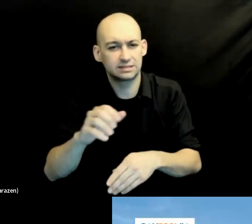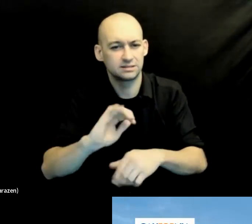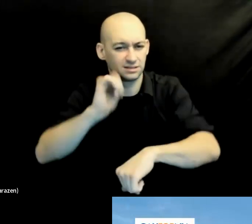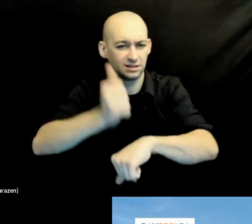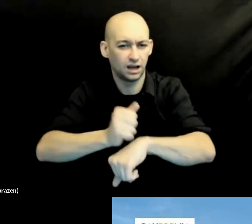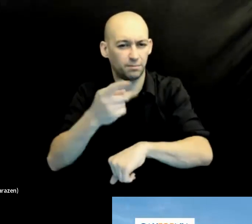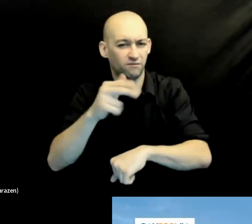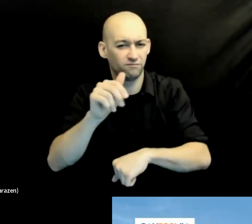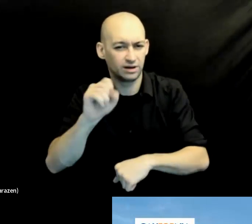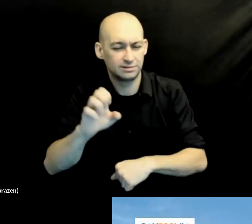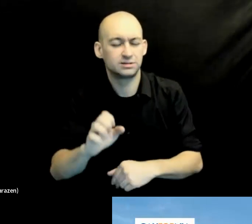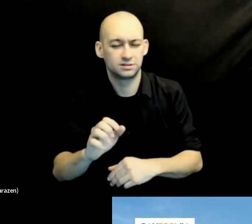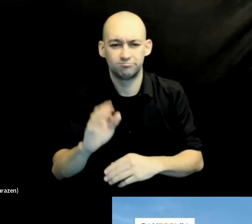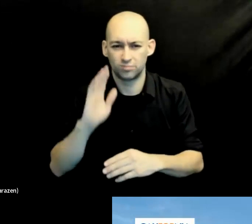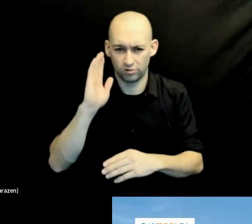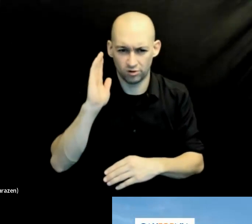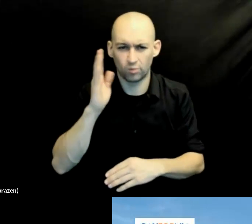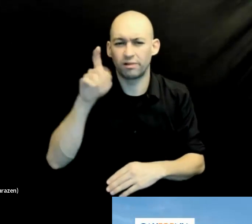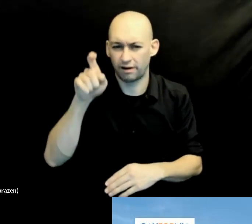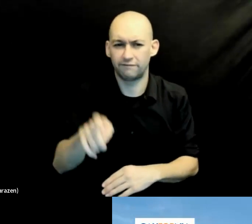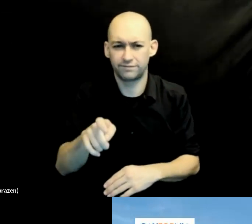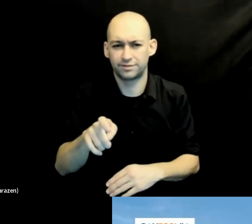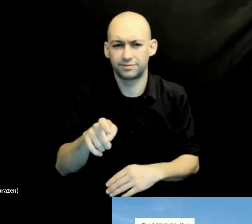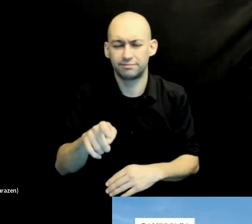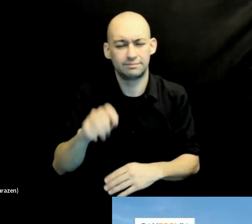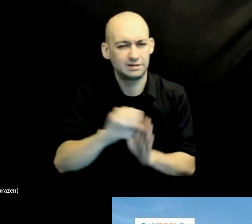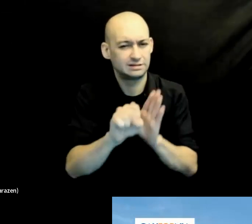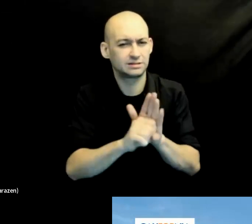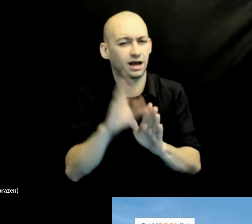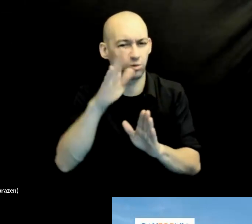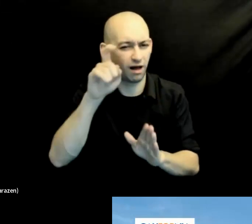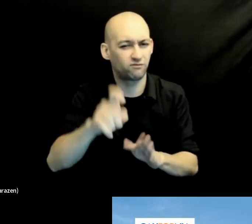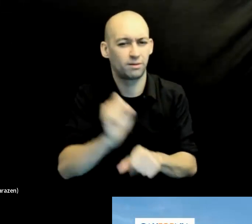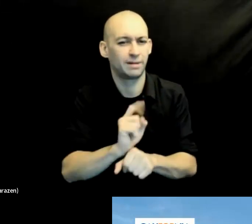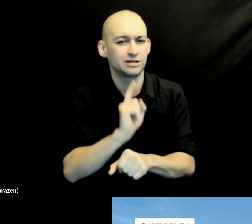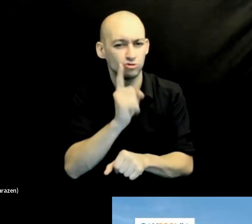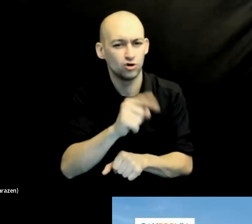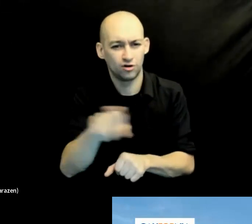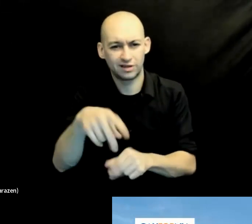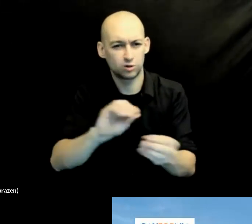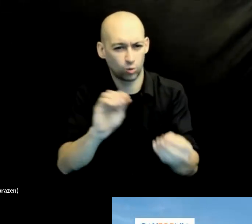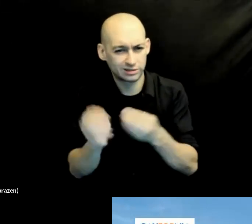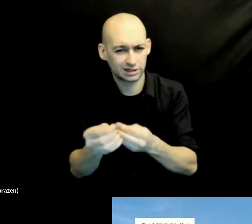incumbent upon the State to make sure that those entities that you suggest are aware. So if you